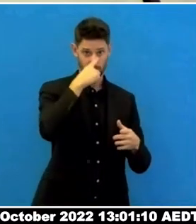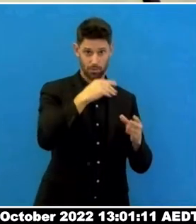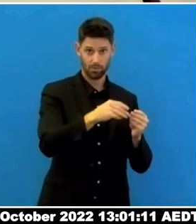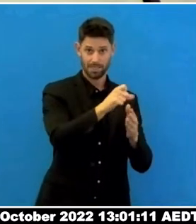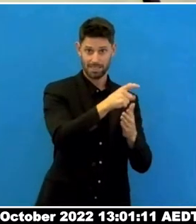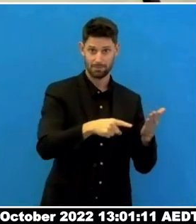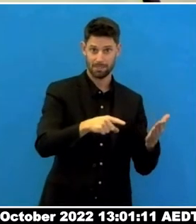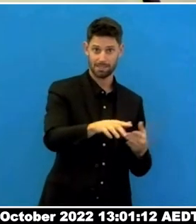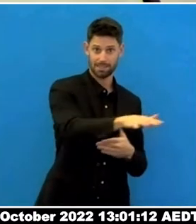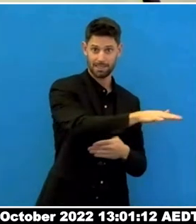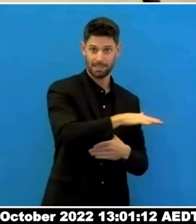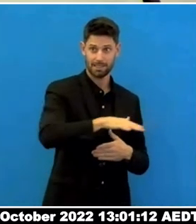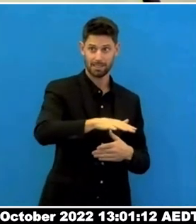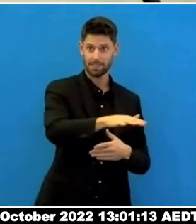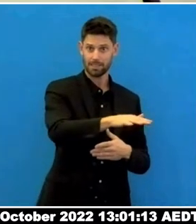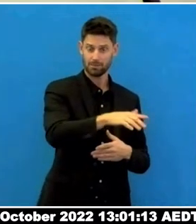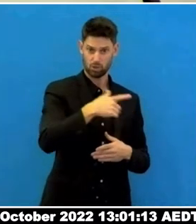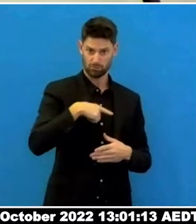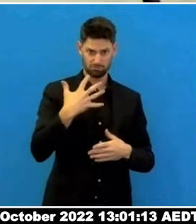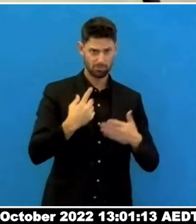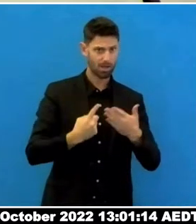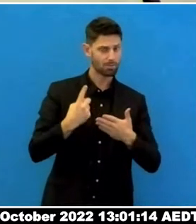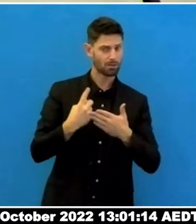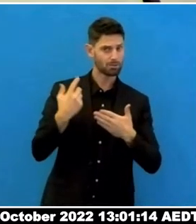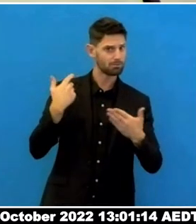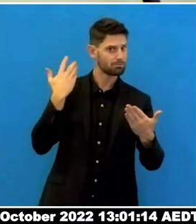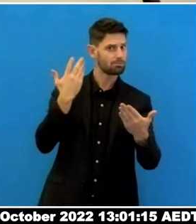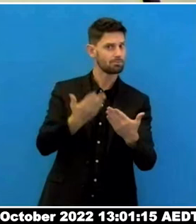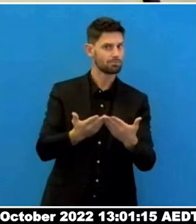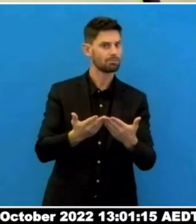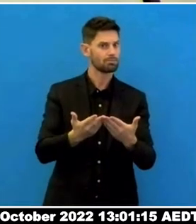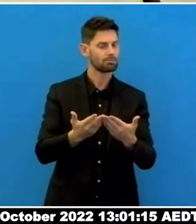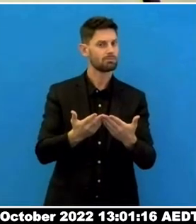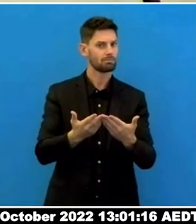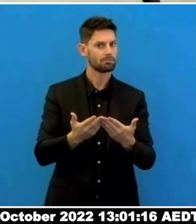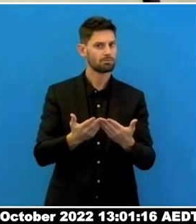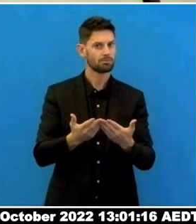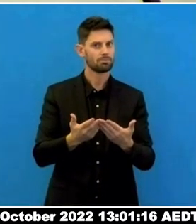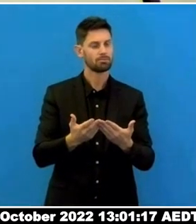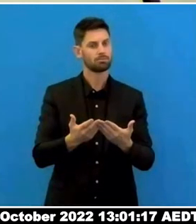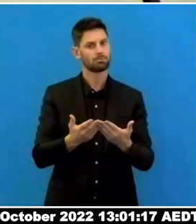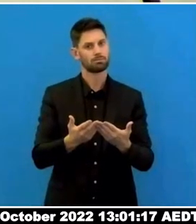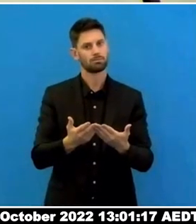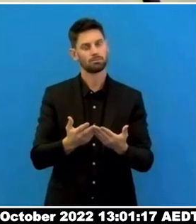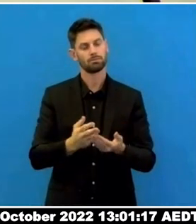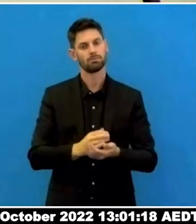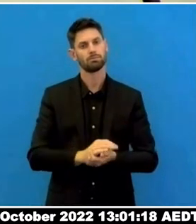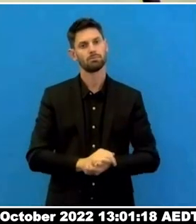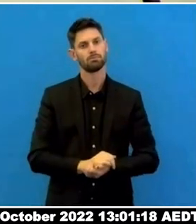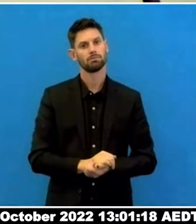having regard to the extent of violence, abuse, neglect and exploitation, experienced by all by people with disability